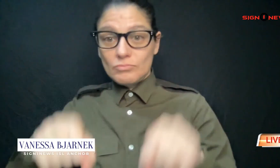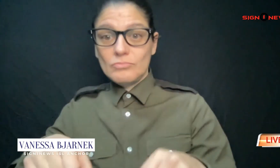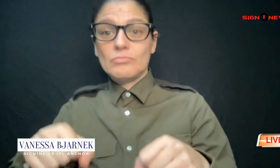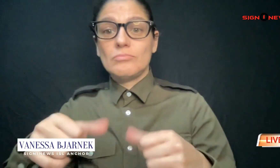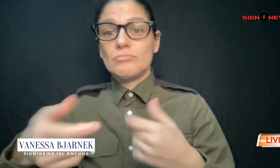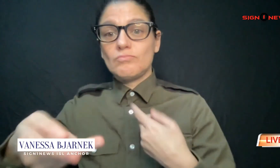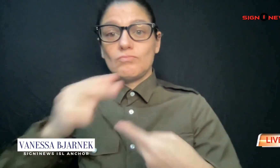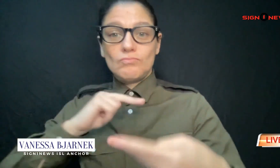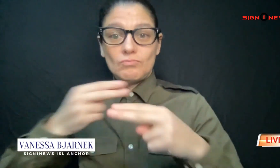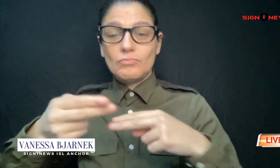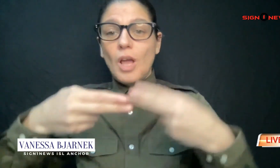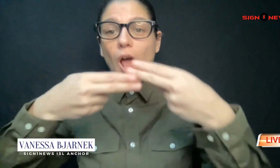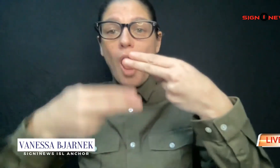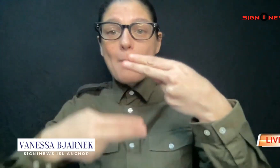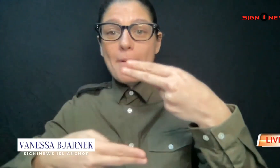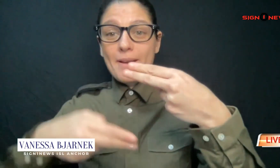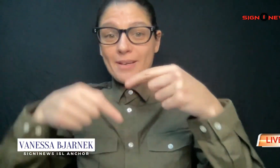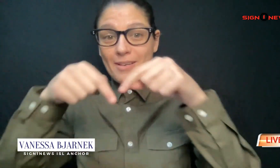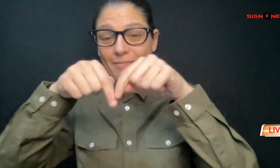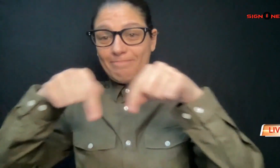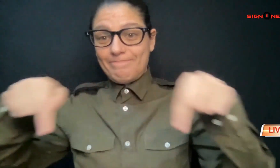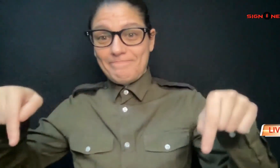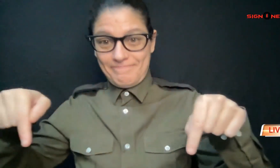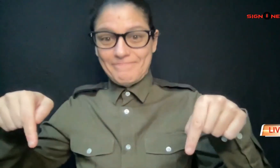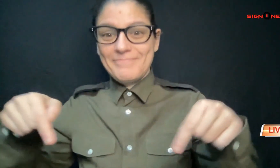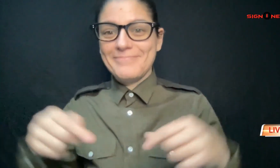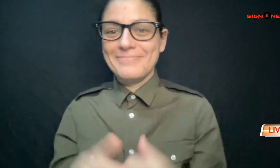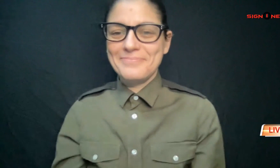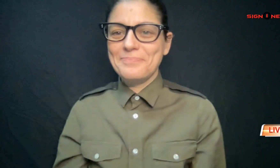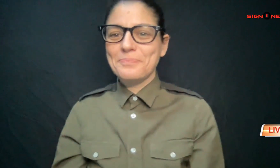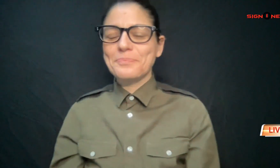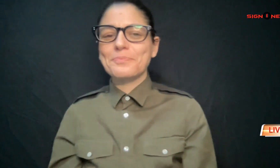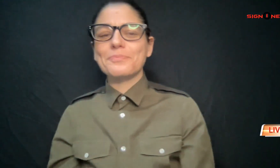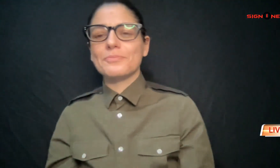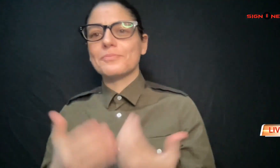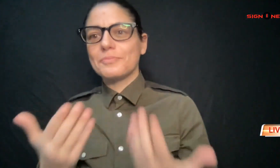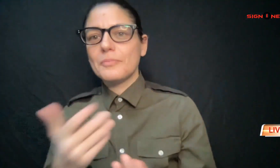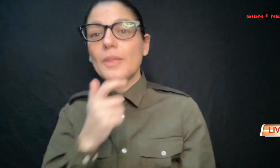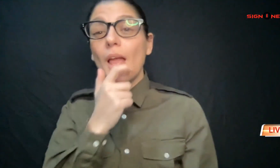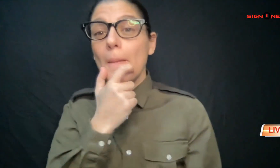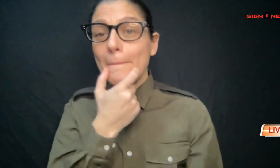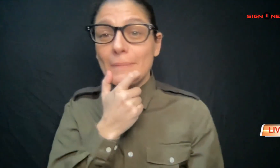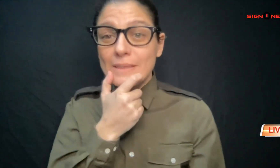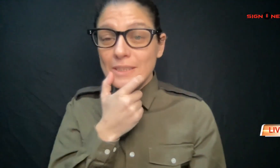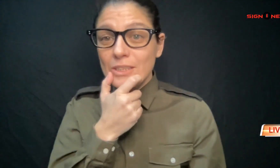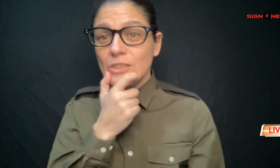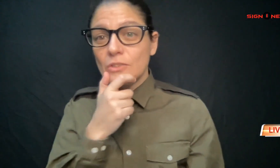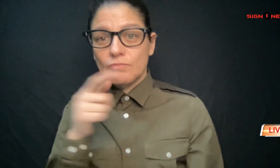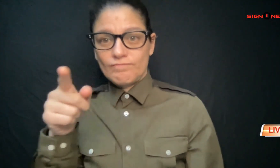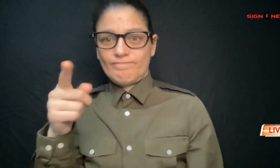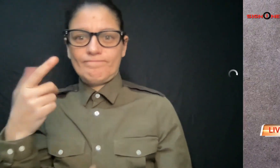if you post an interesting comment during this update we may add it at the bottom of the screen